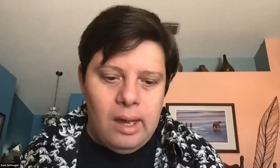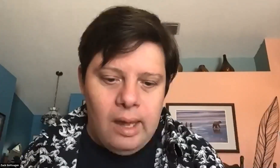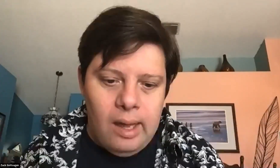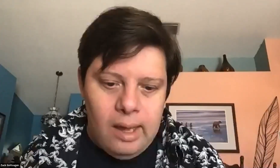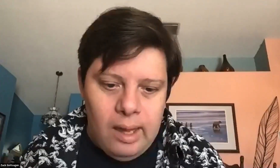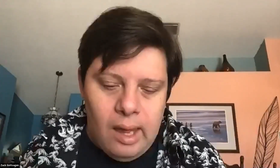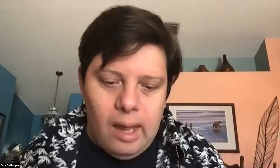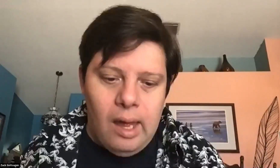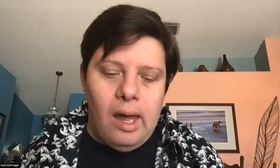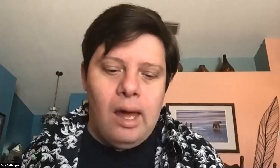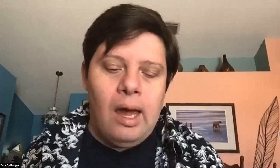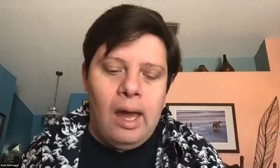, and I am